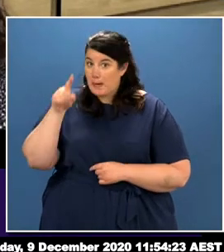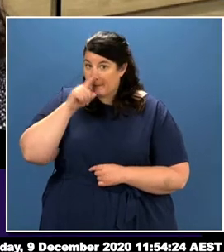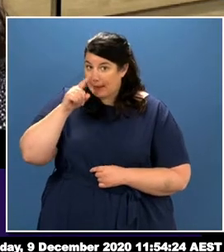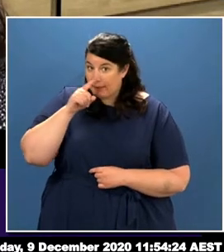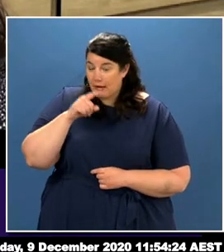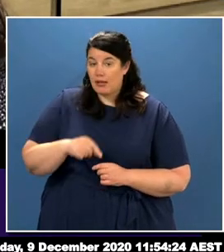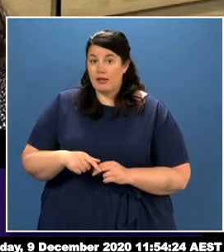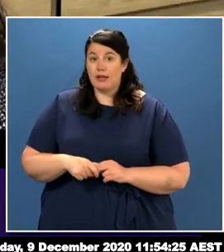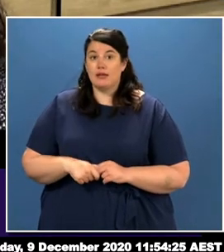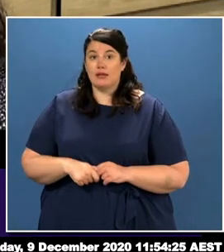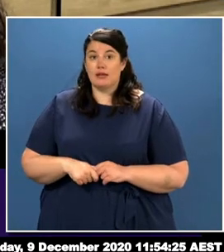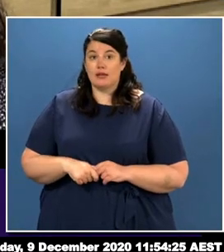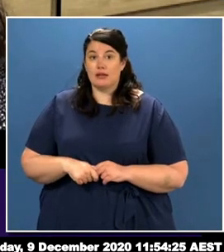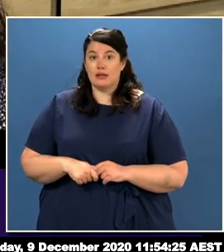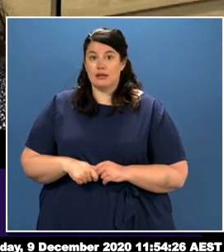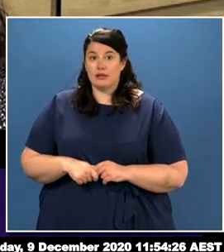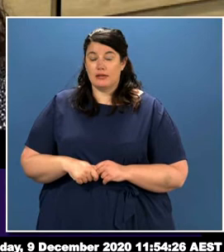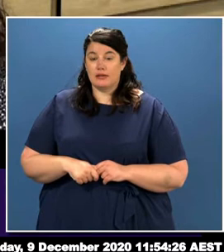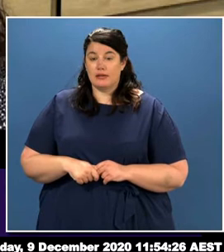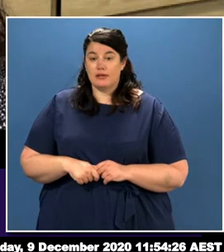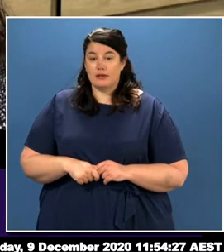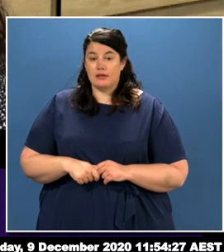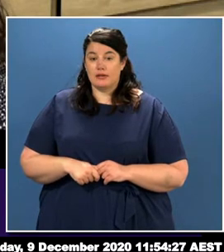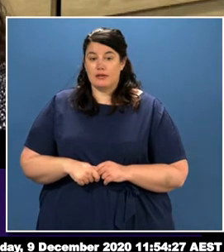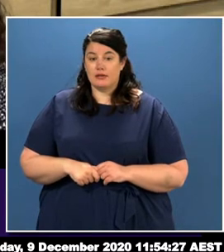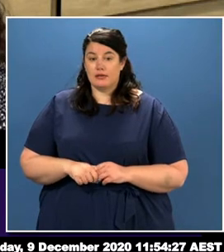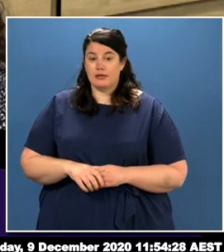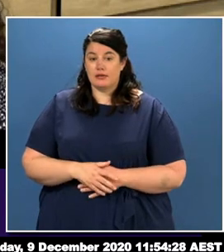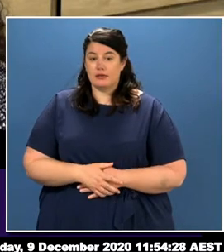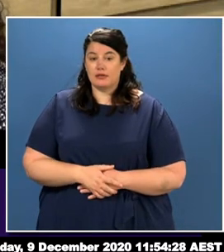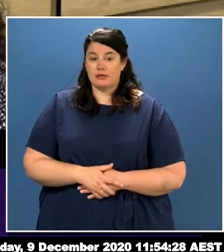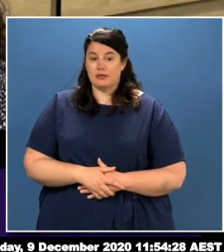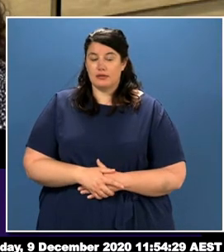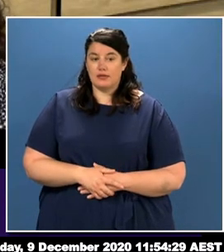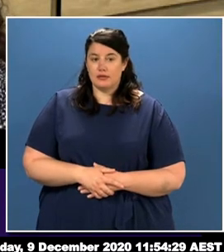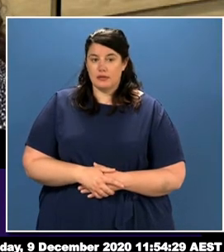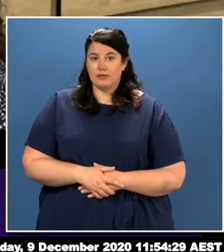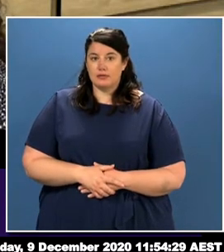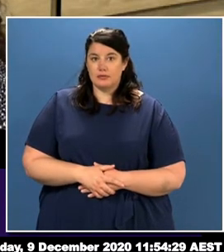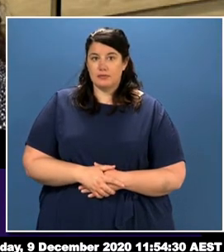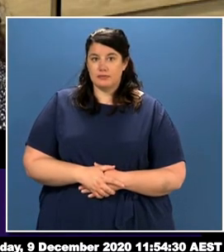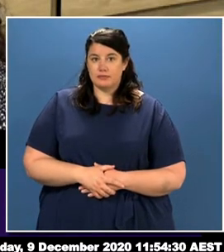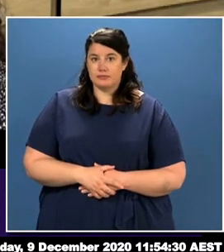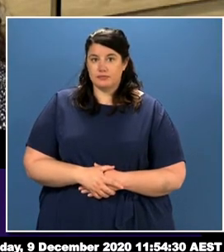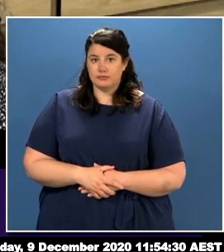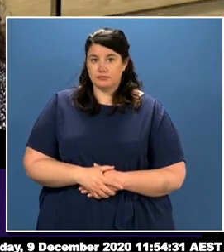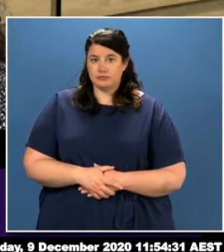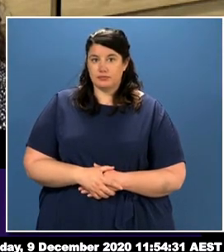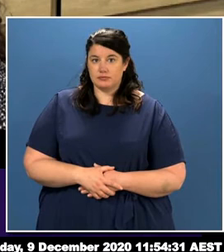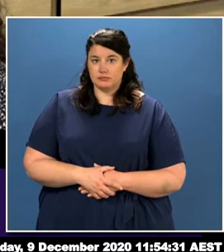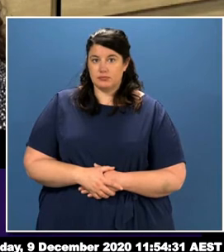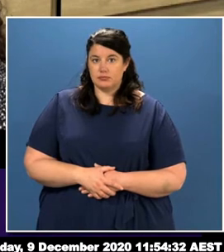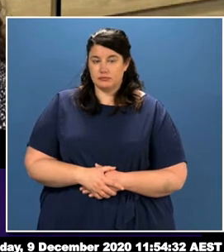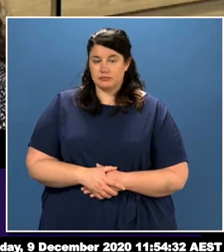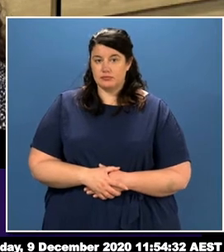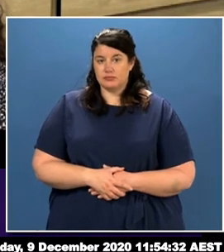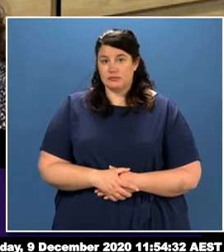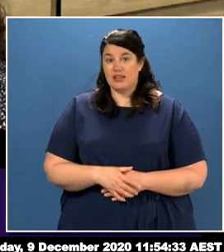a sad thing instead to think if you did need that assistance ---